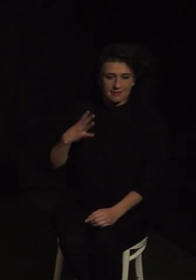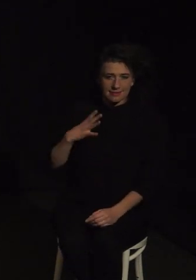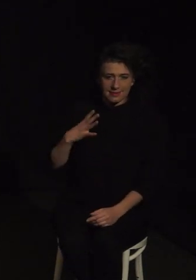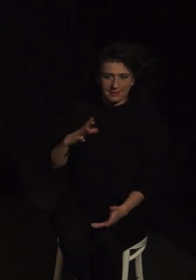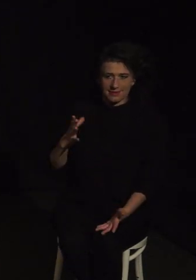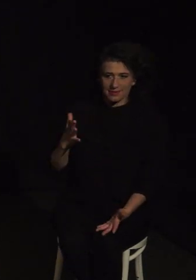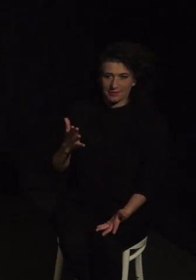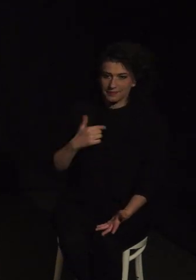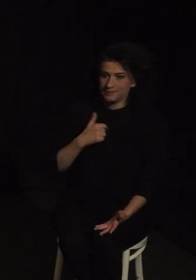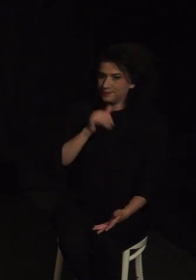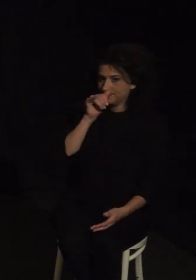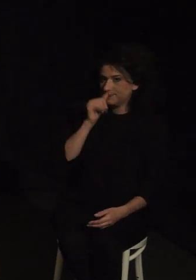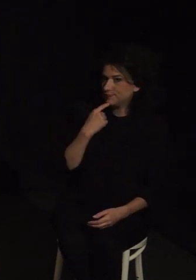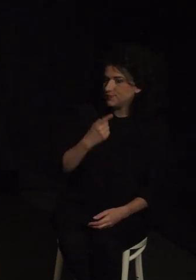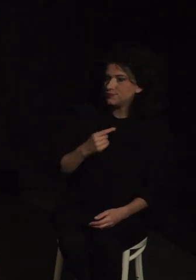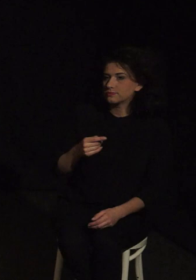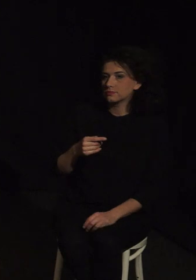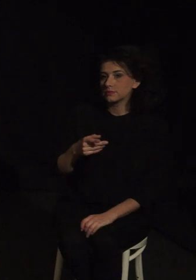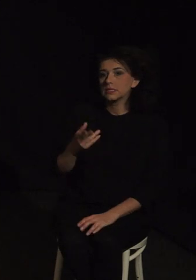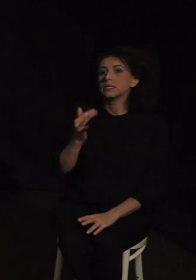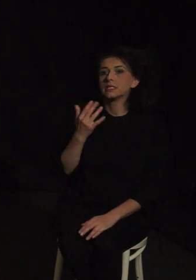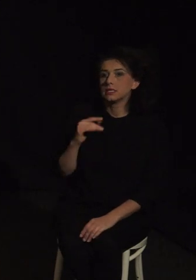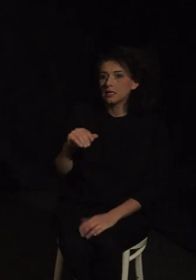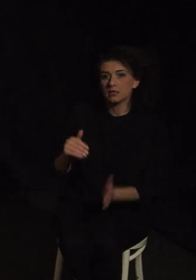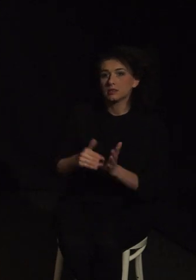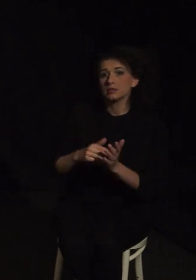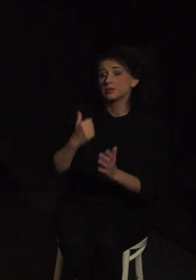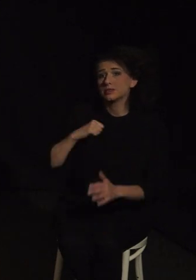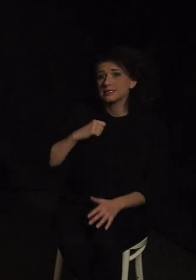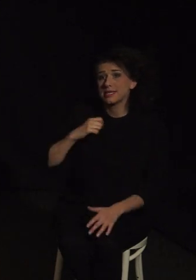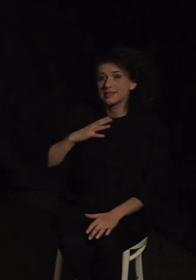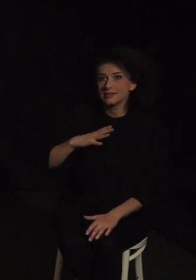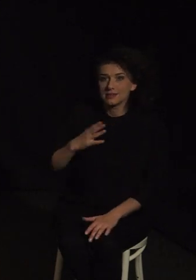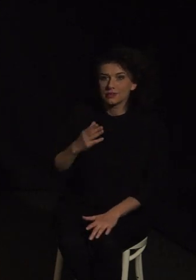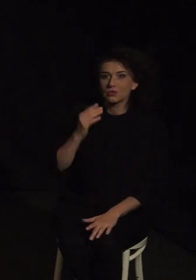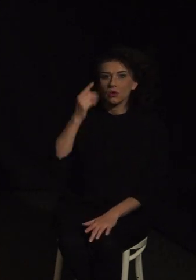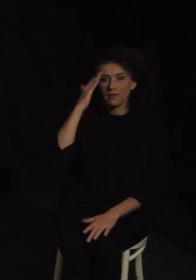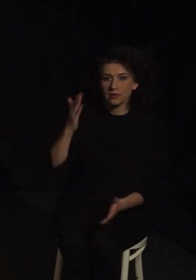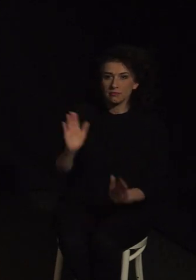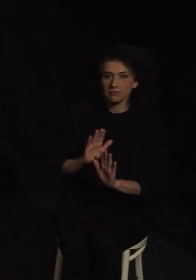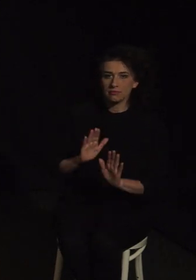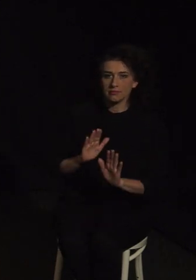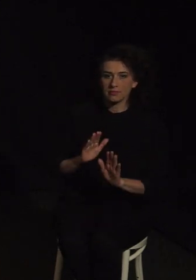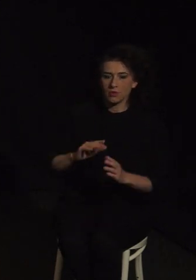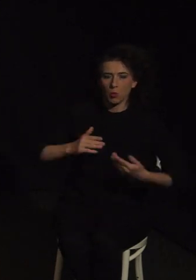I cannot say: "Ile Cię trzeba cenić, ten tylko się dowie..." Right?